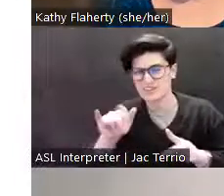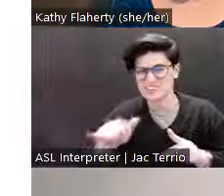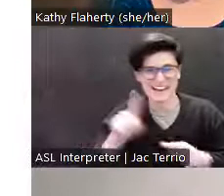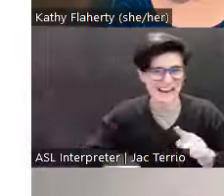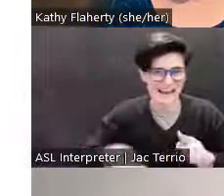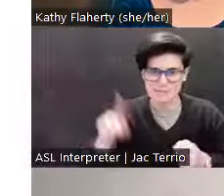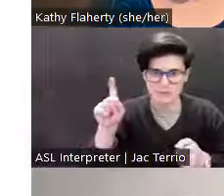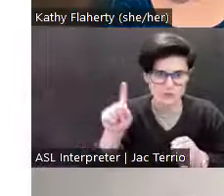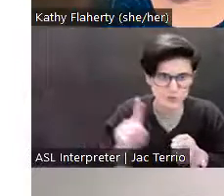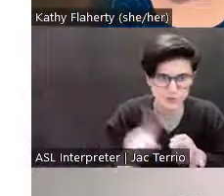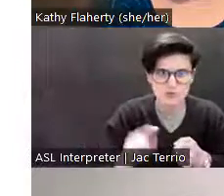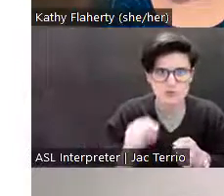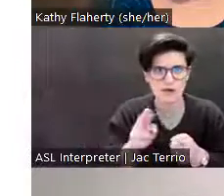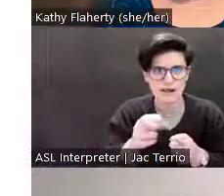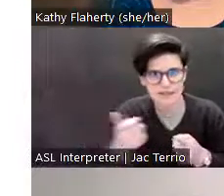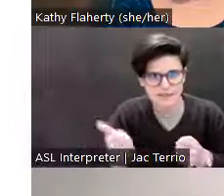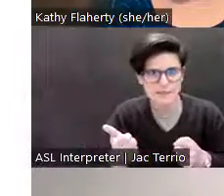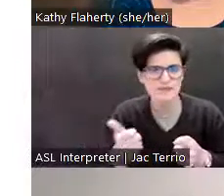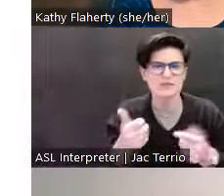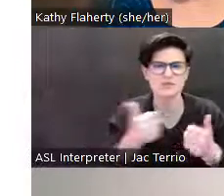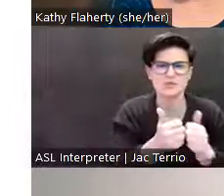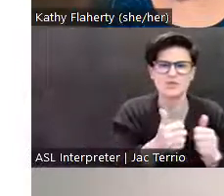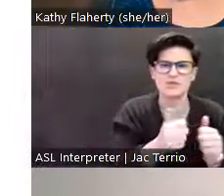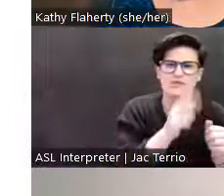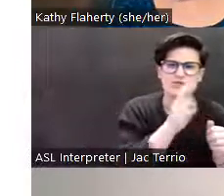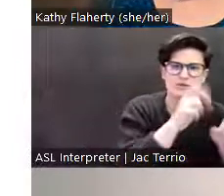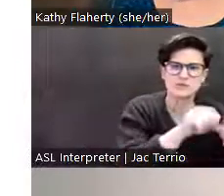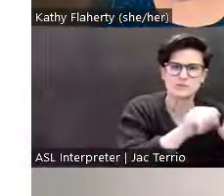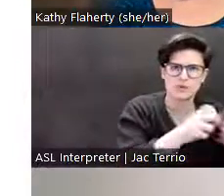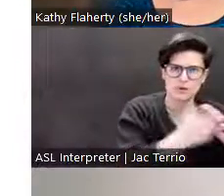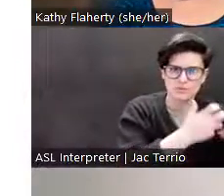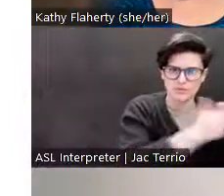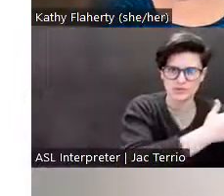of a reasonable accommodation. 15:26:09 And So what's really important to